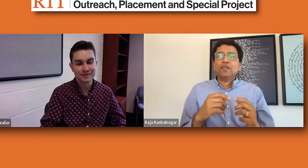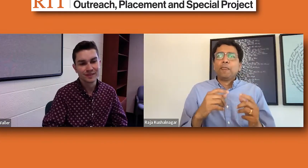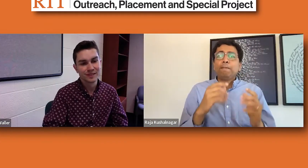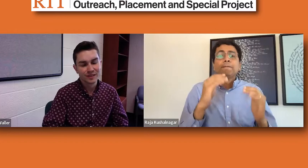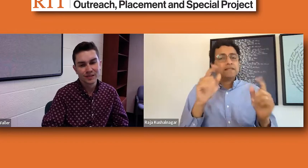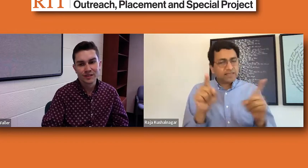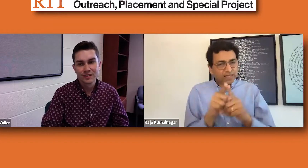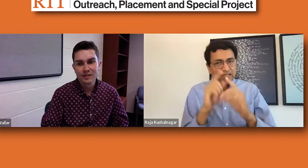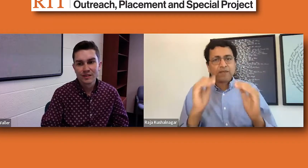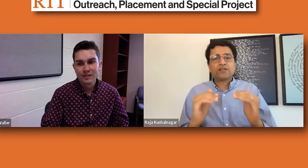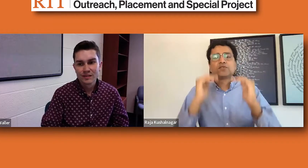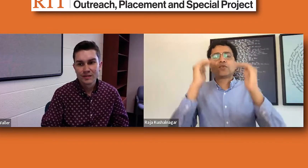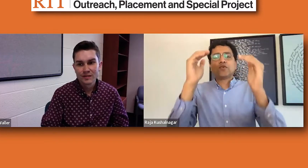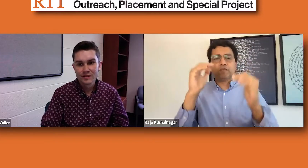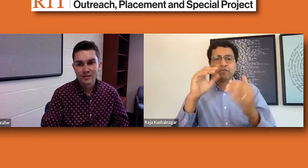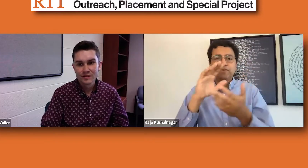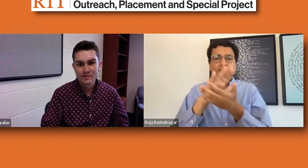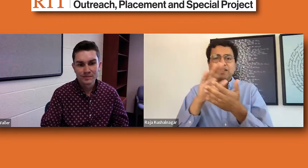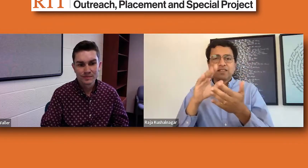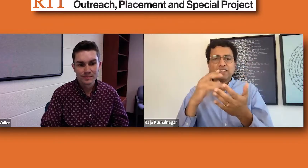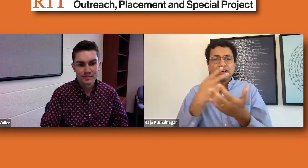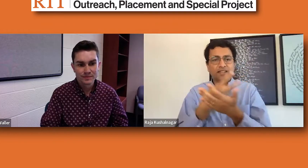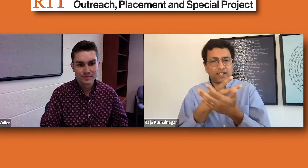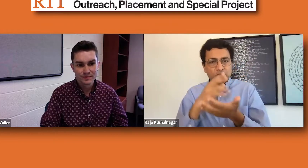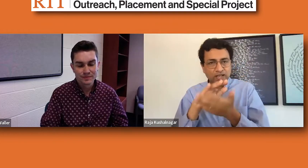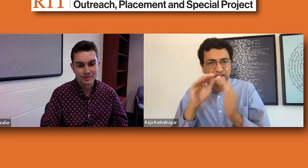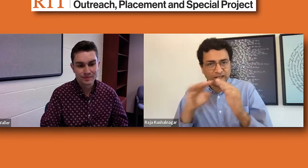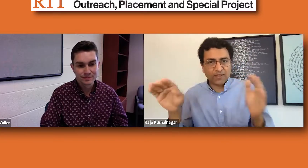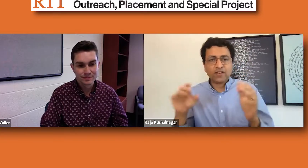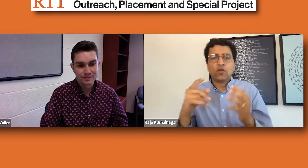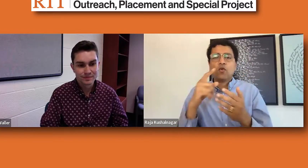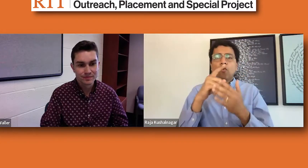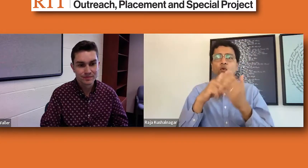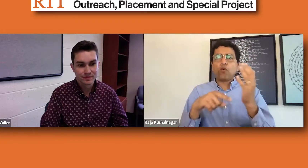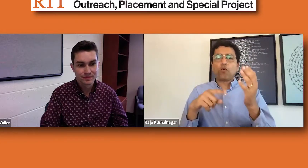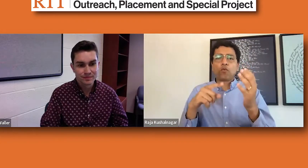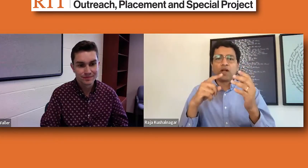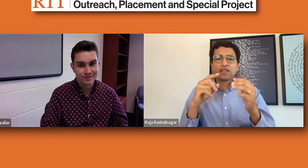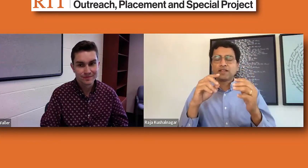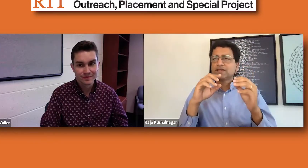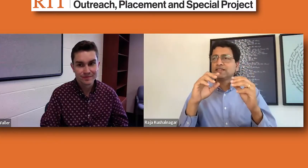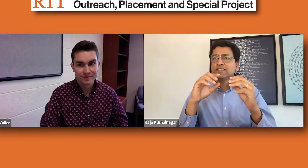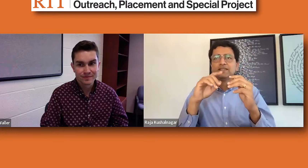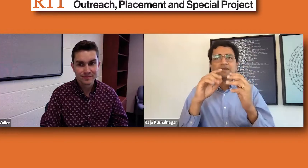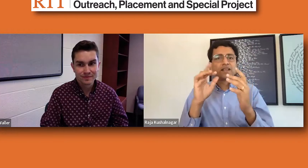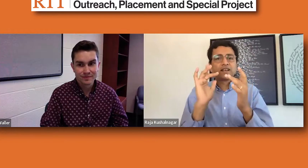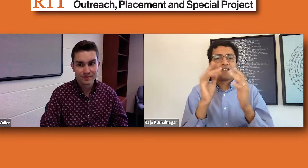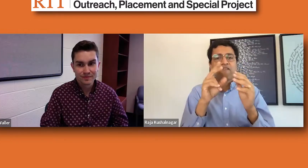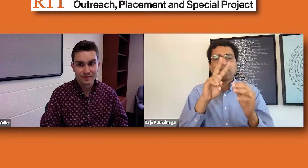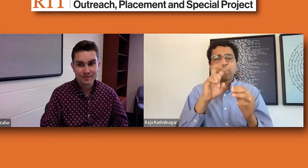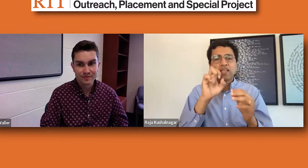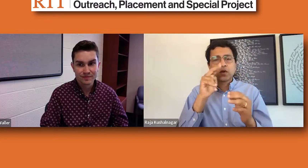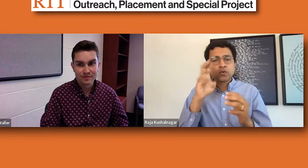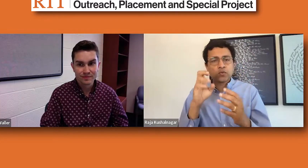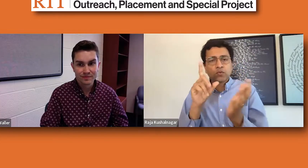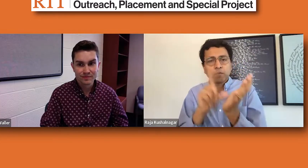So when your undergrad program, if you have the time to do that, to learn those things, you'll be much more prepared for a graduate level of study.